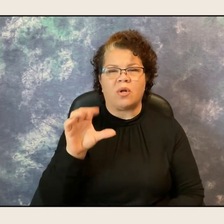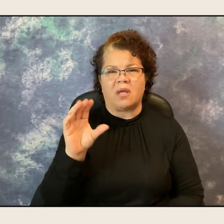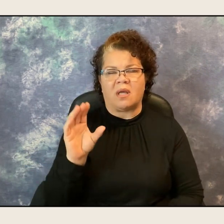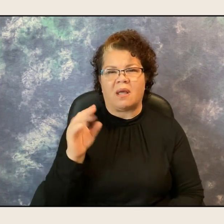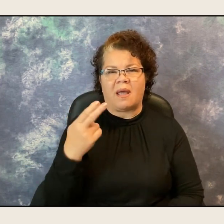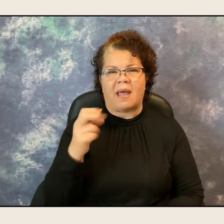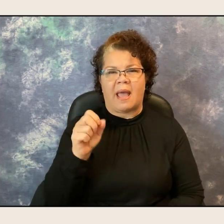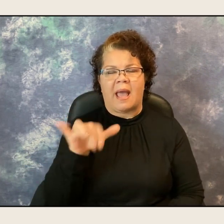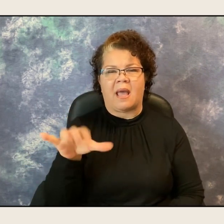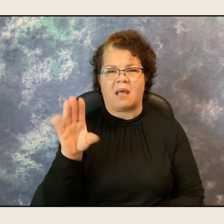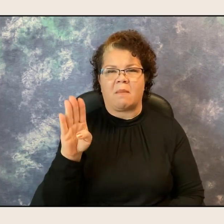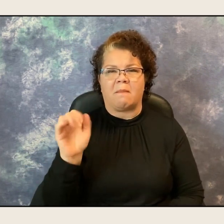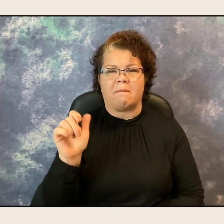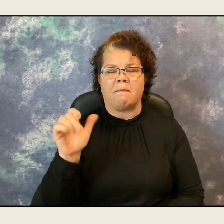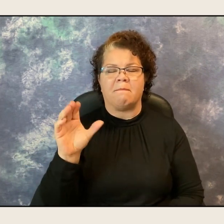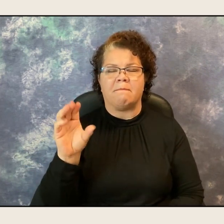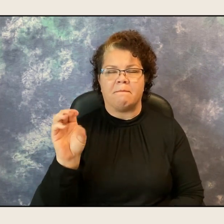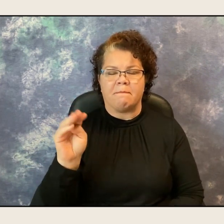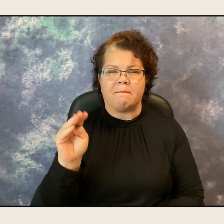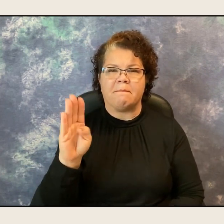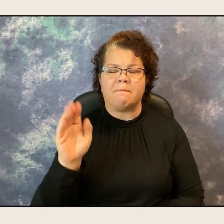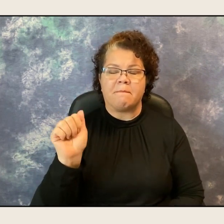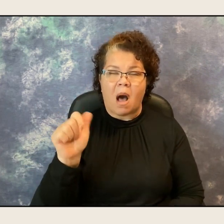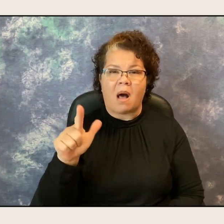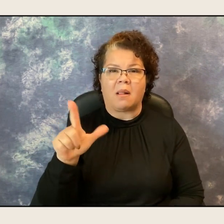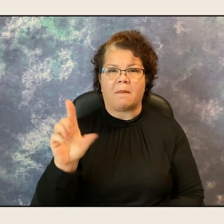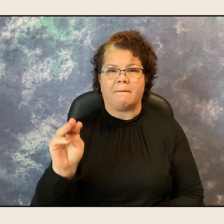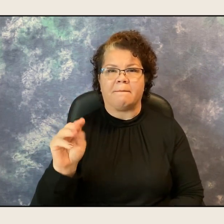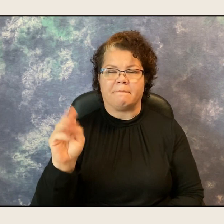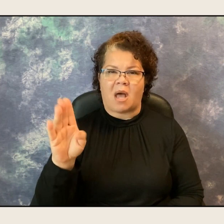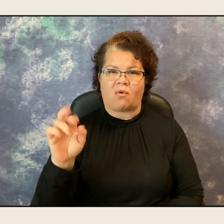The role of the artist is to make revolution irresistible.